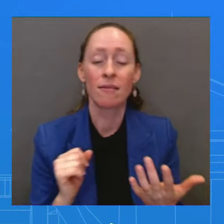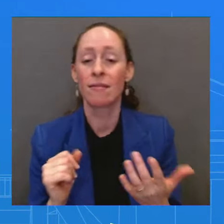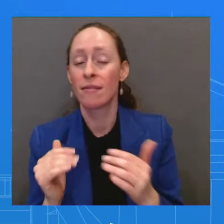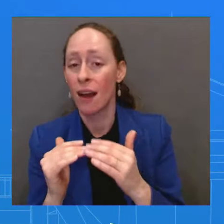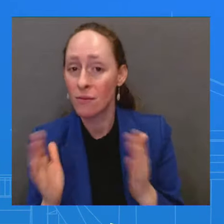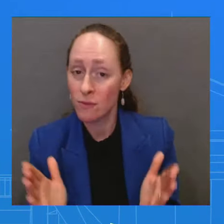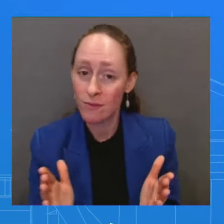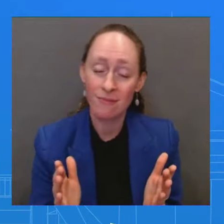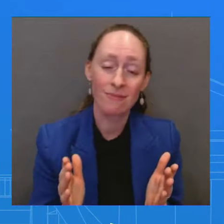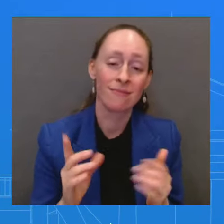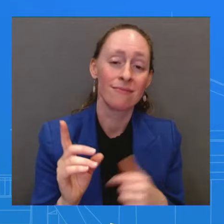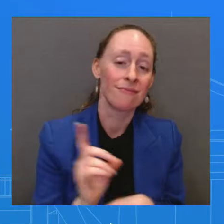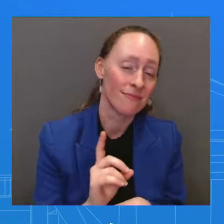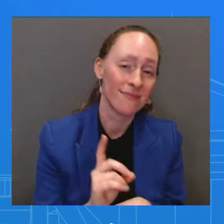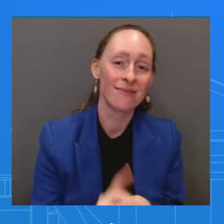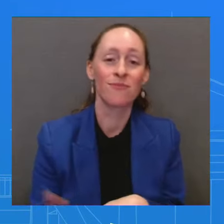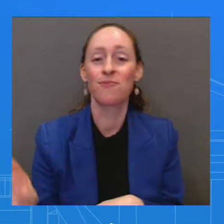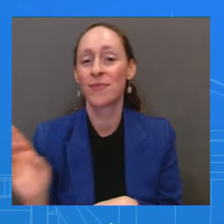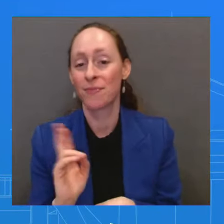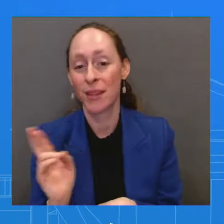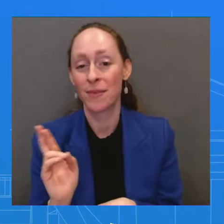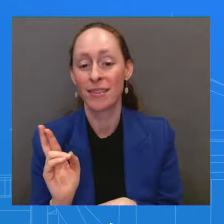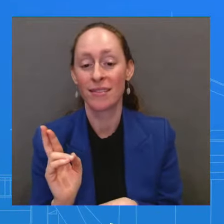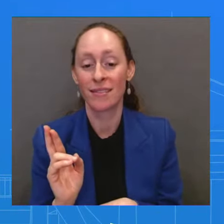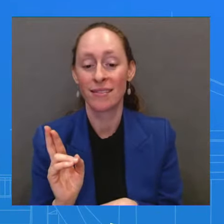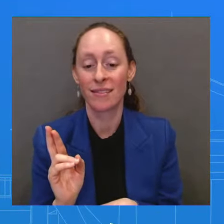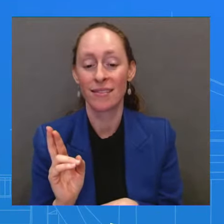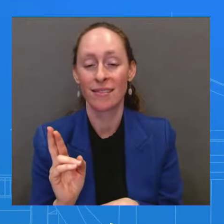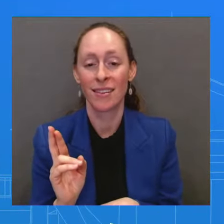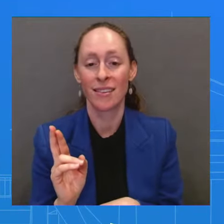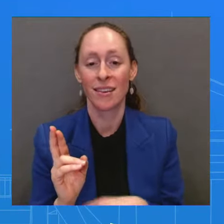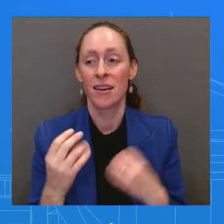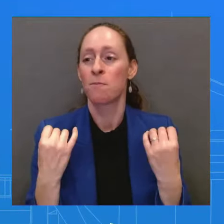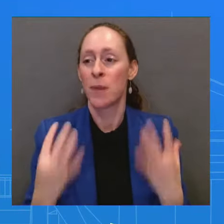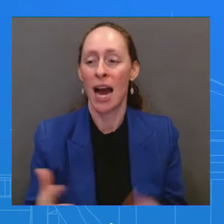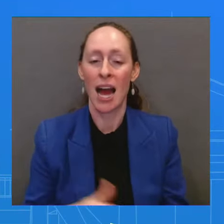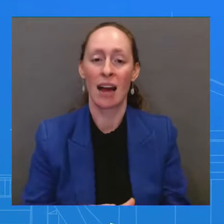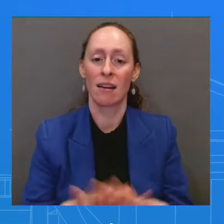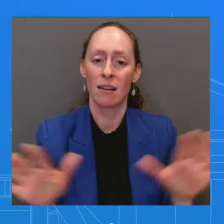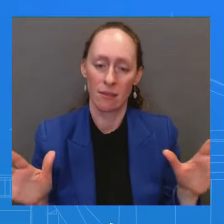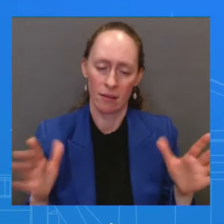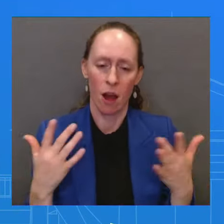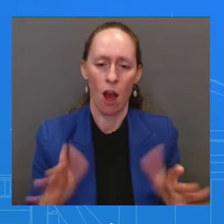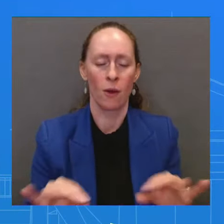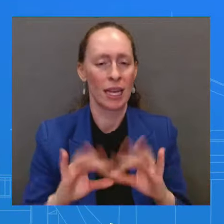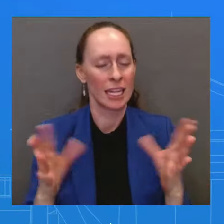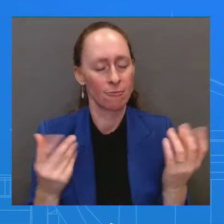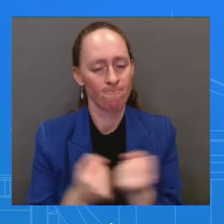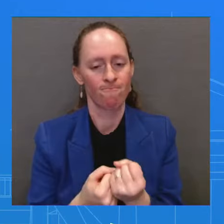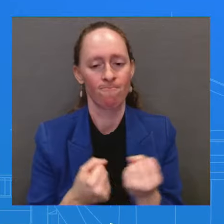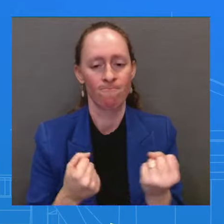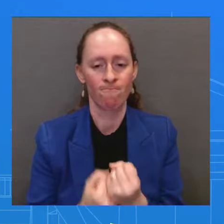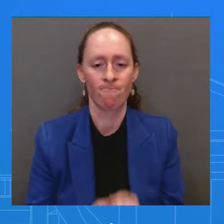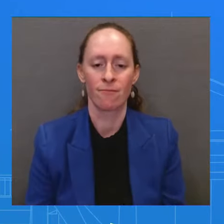supporting the continuing -- the continued funding. The Press: And finally, this is my every-two-months request: He just spent time --